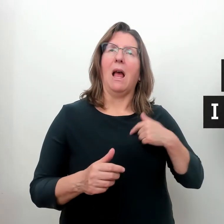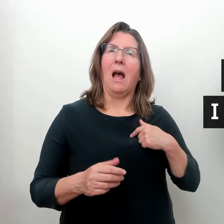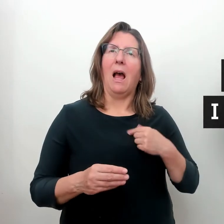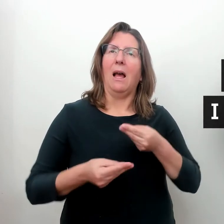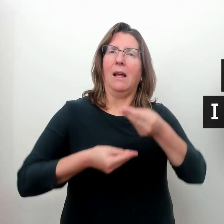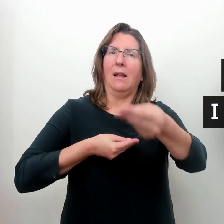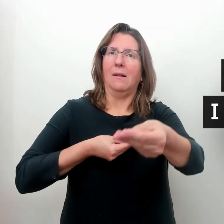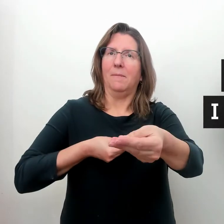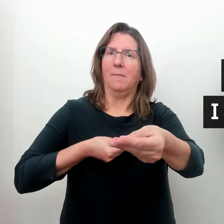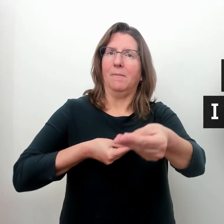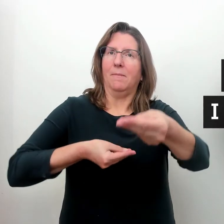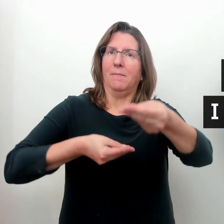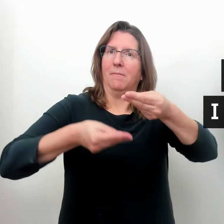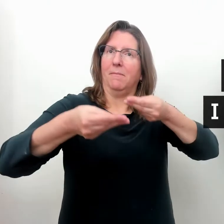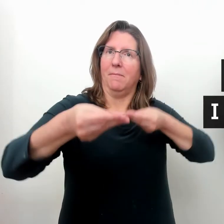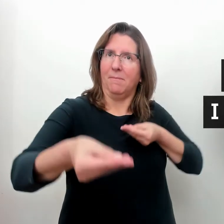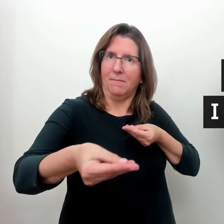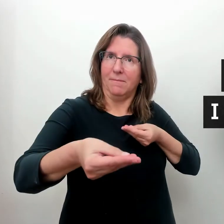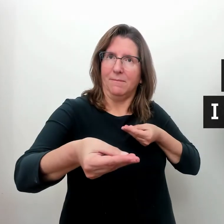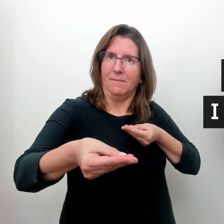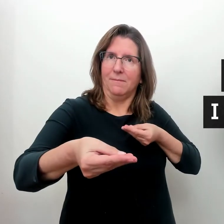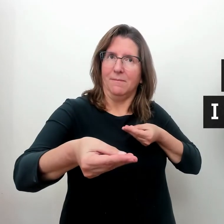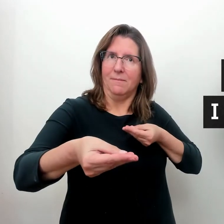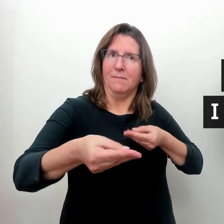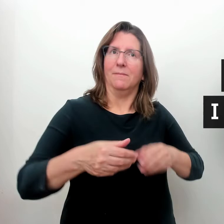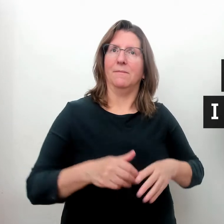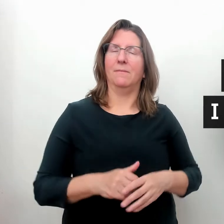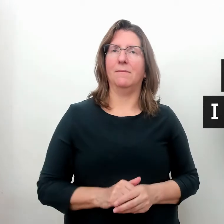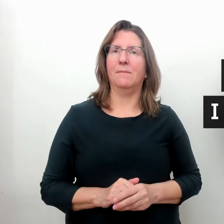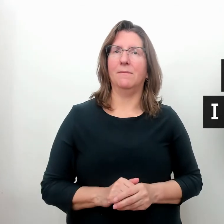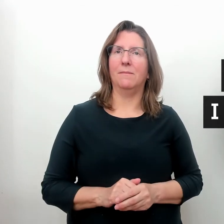I GIVE EQUAL EXCHANGE